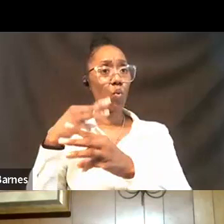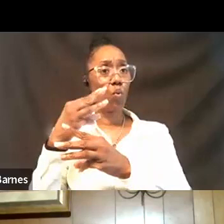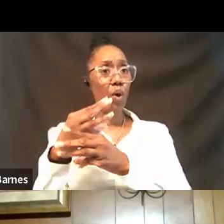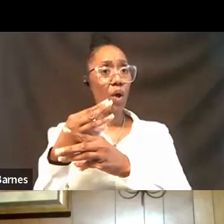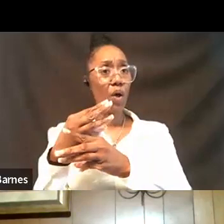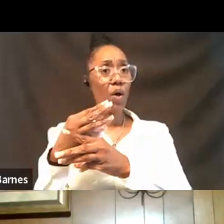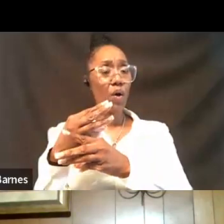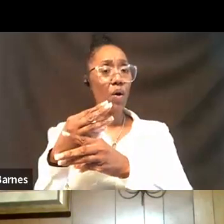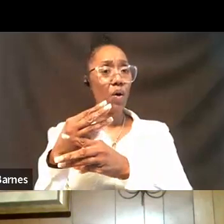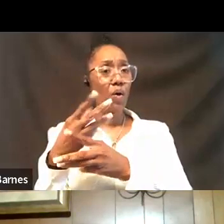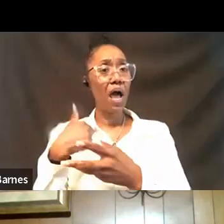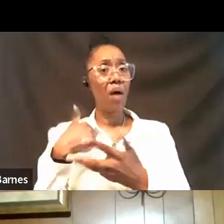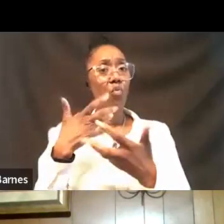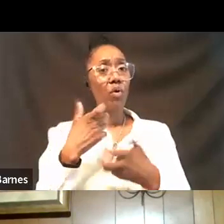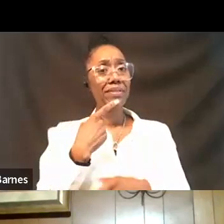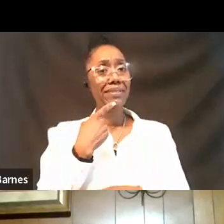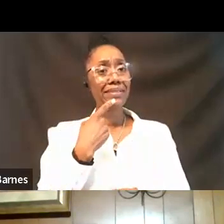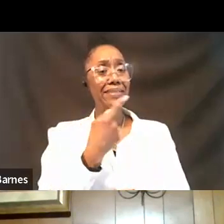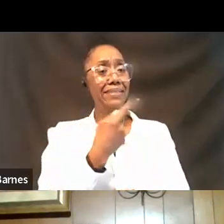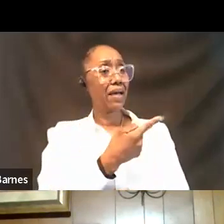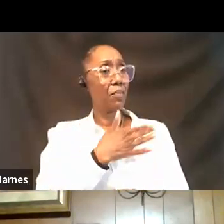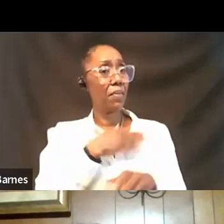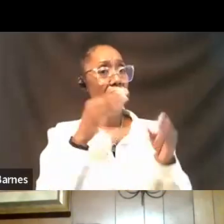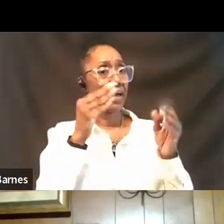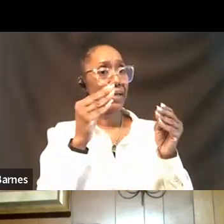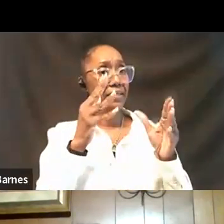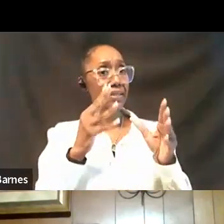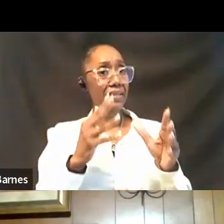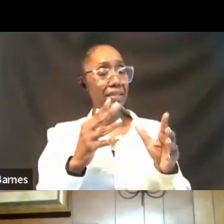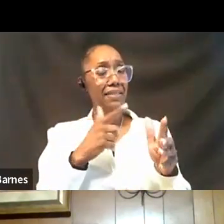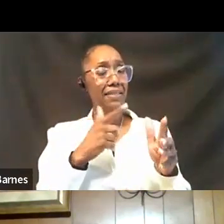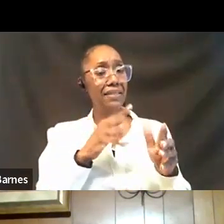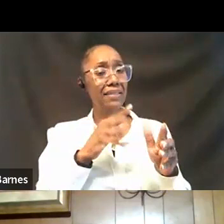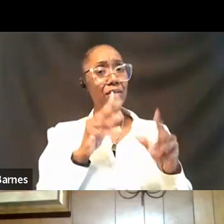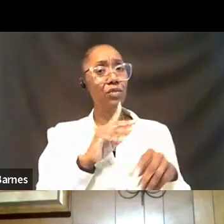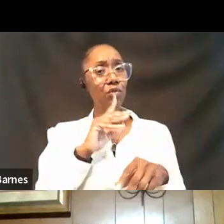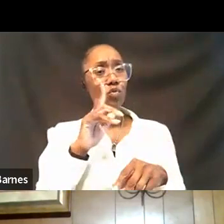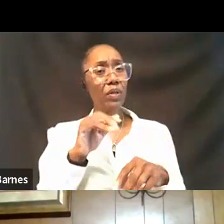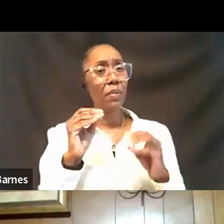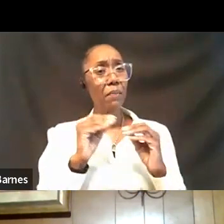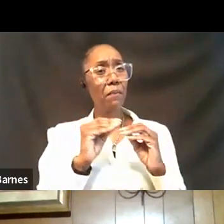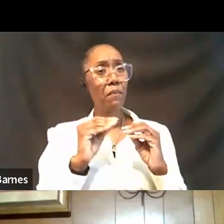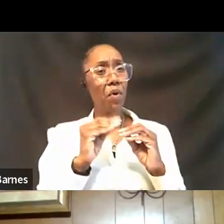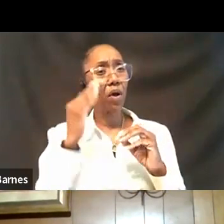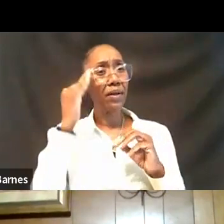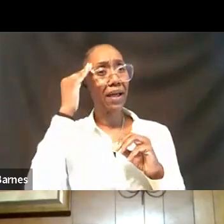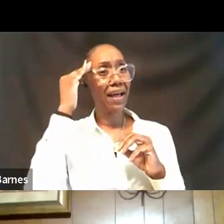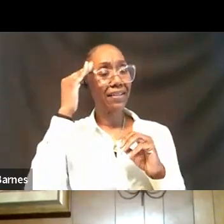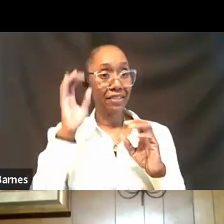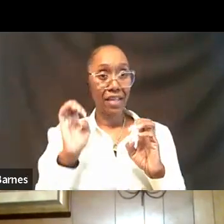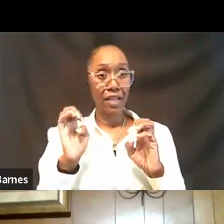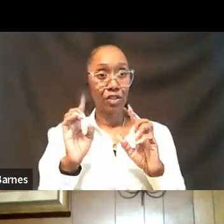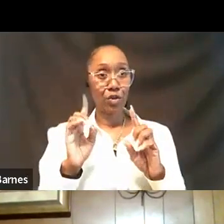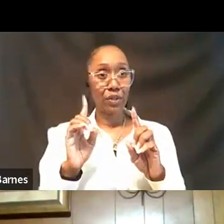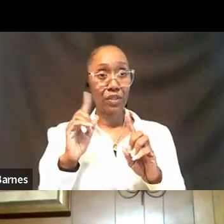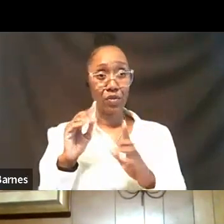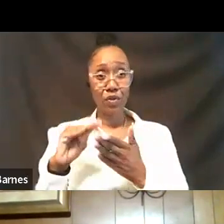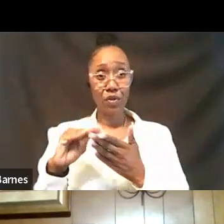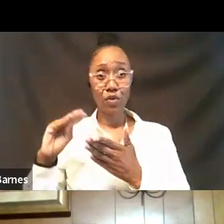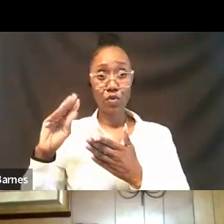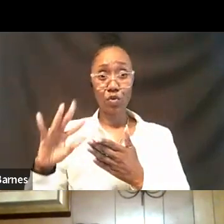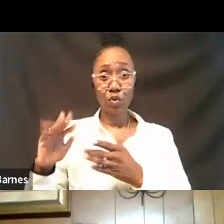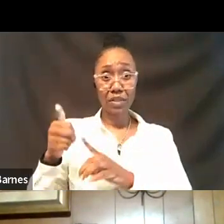Tell my teachers like Teachers really need to be more educated. So the student themselves is not having to.